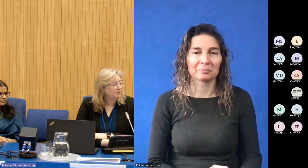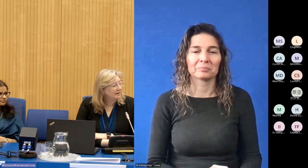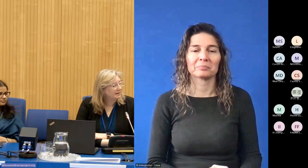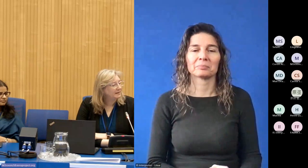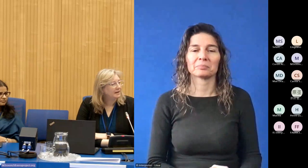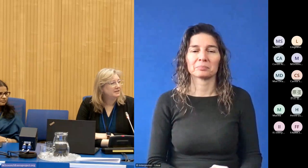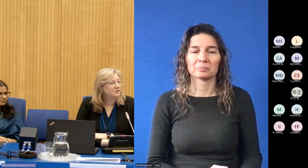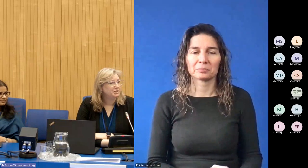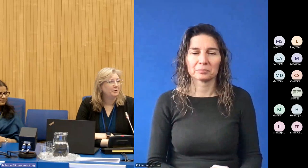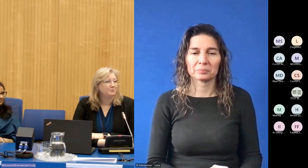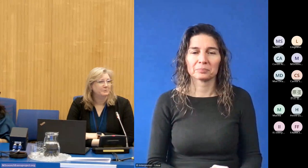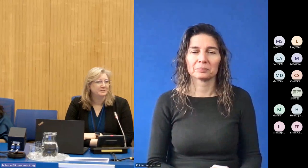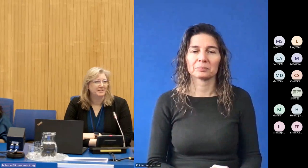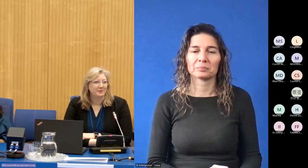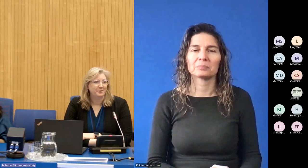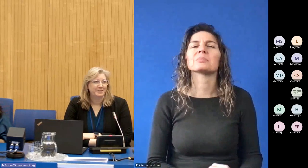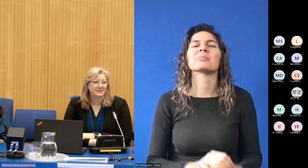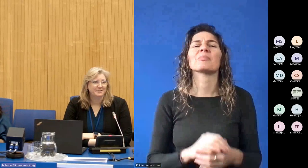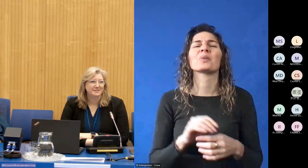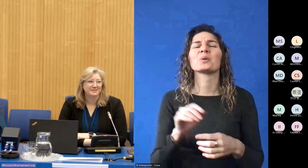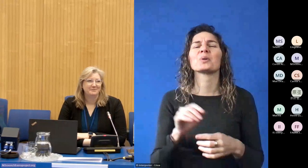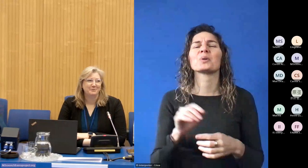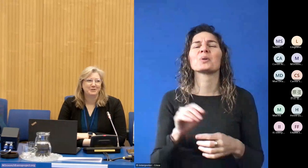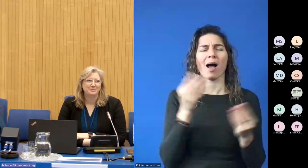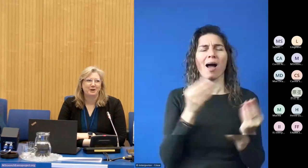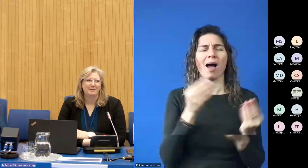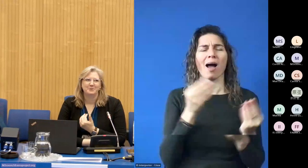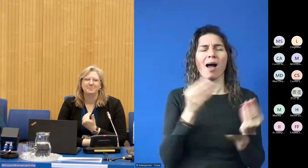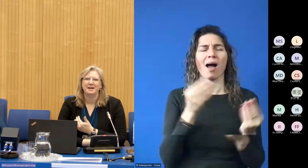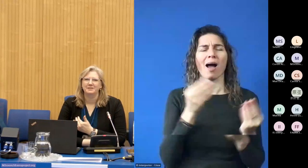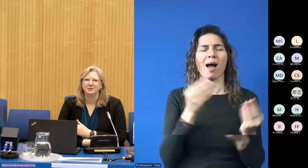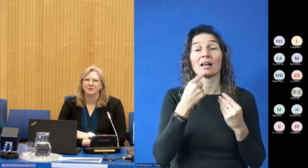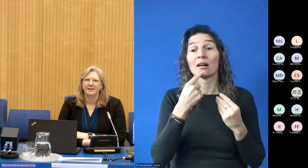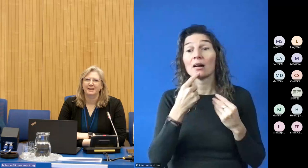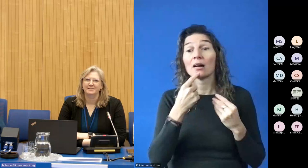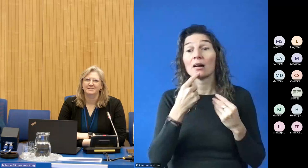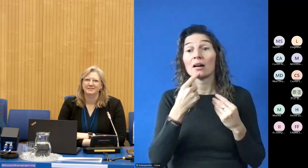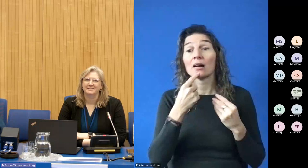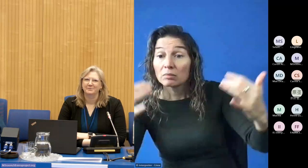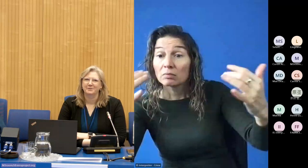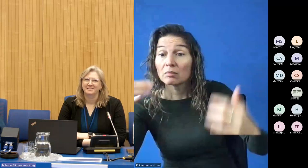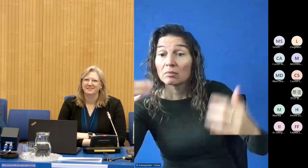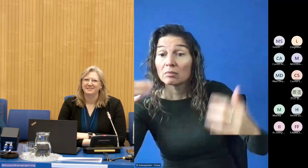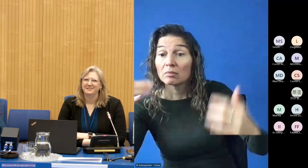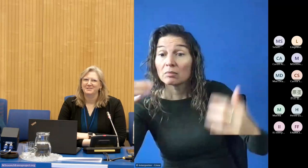were any NGOs in the audience, for which perhaps our panellists could connect with,